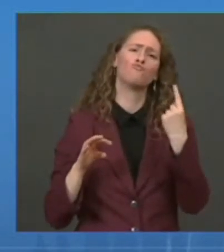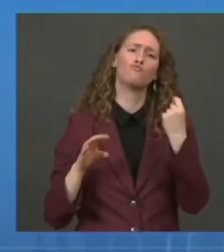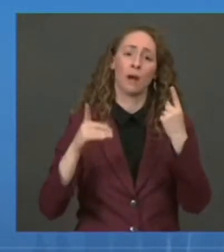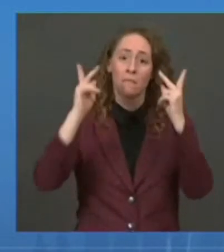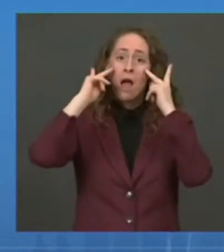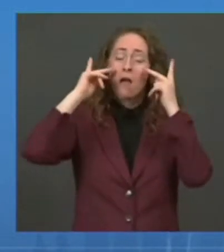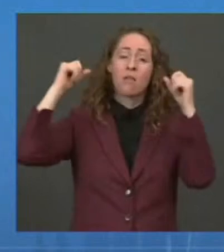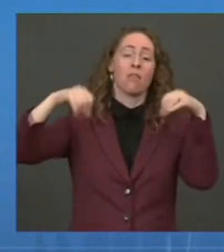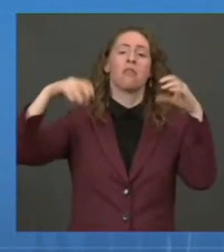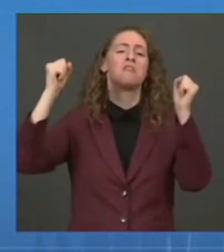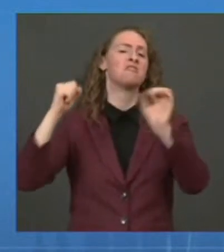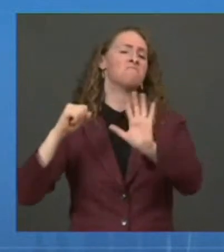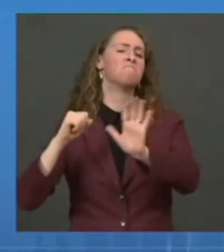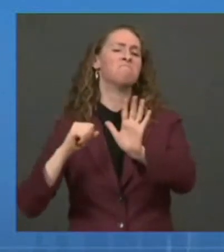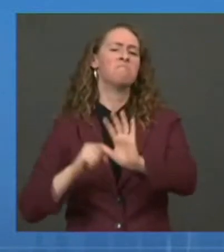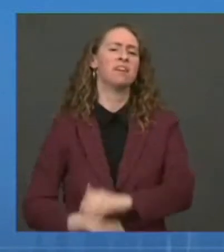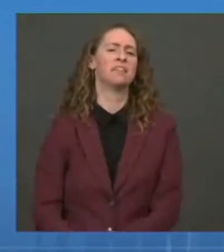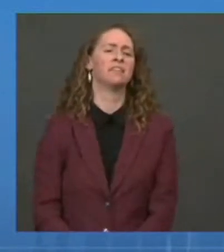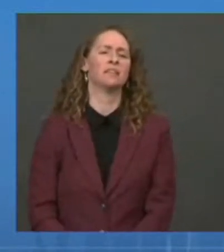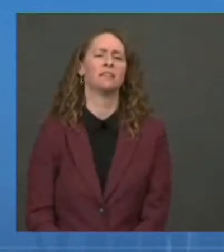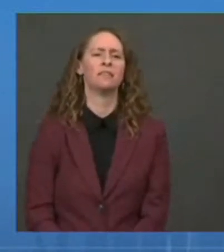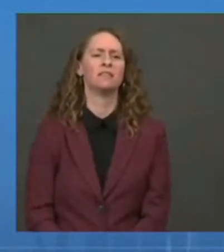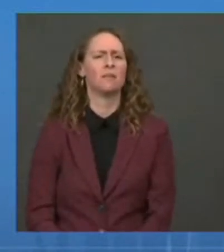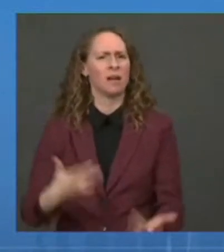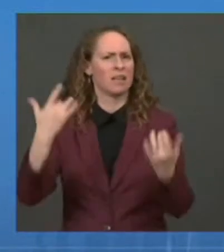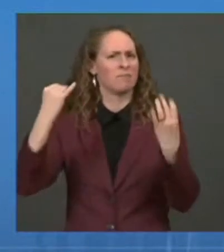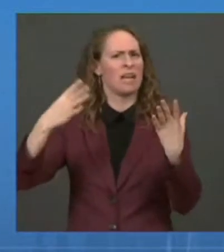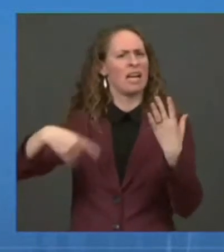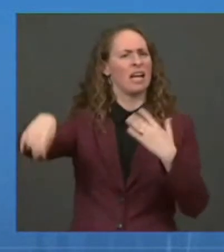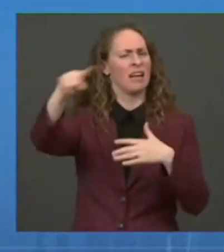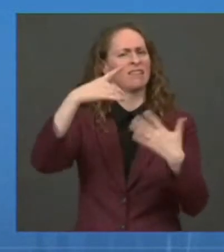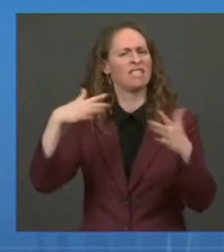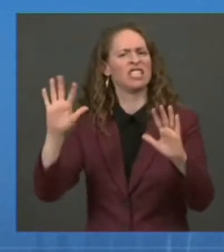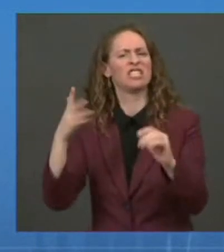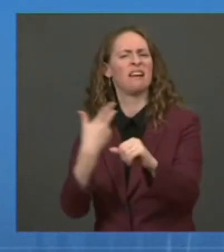NEARLY 200 MILLION AMERICANS HAVE DONETHEIR PART BY GETTING